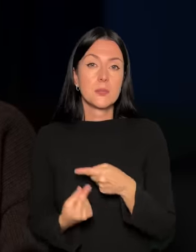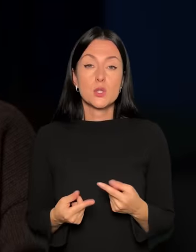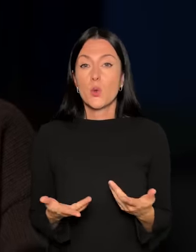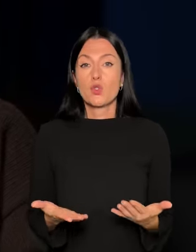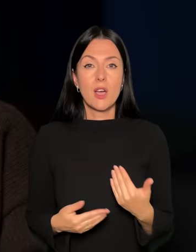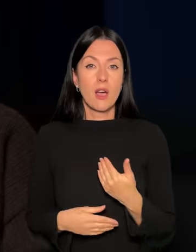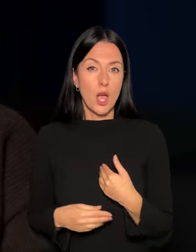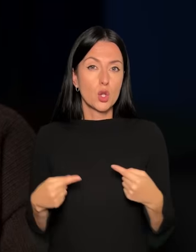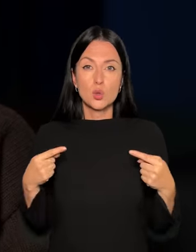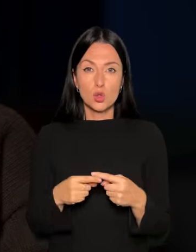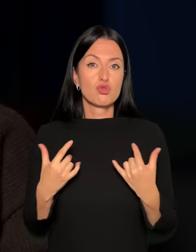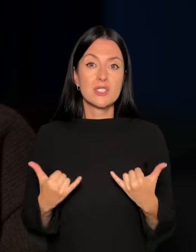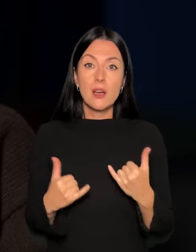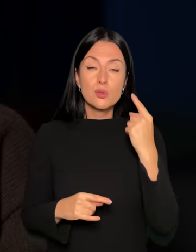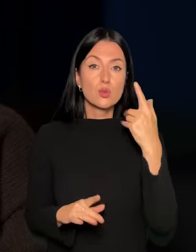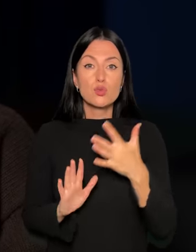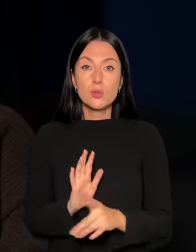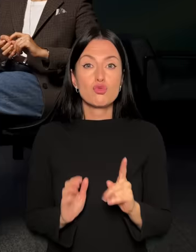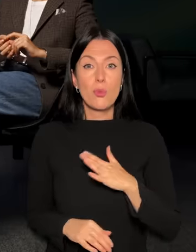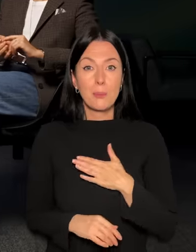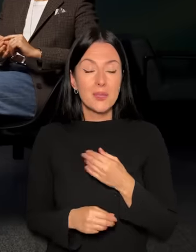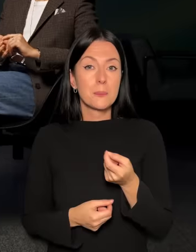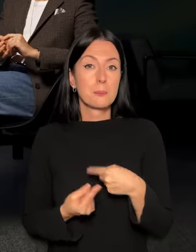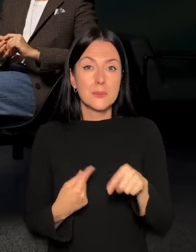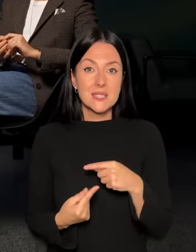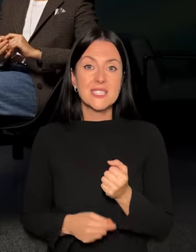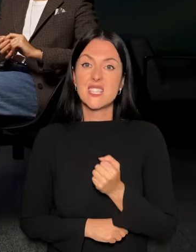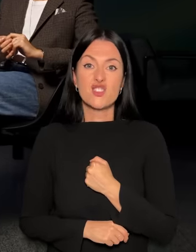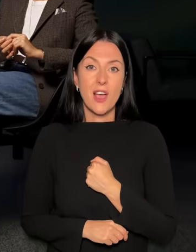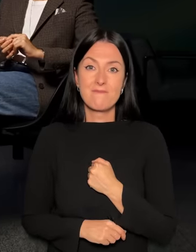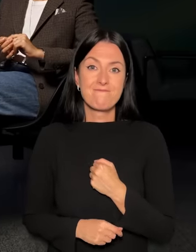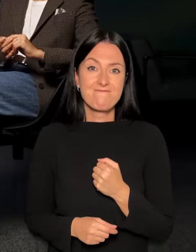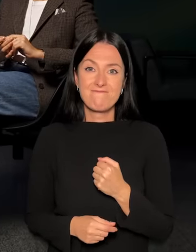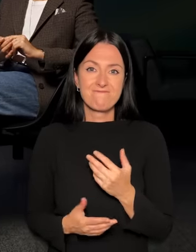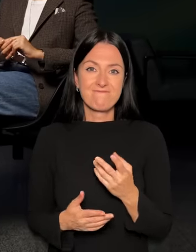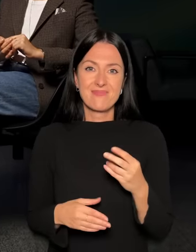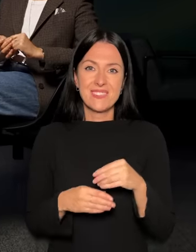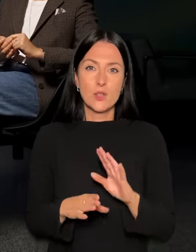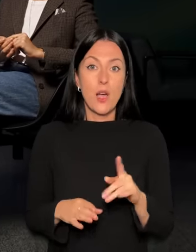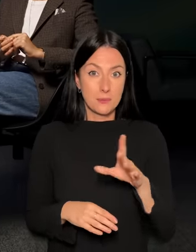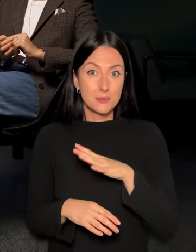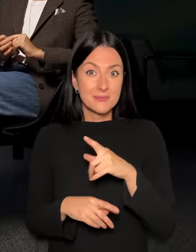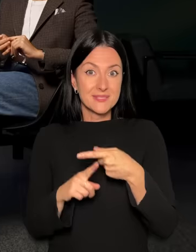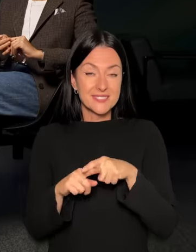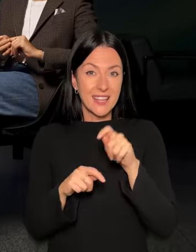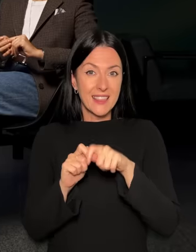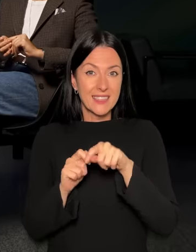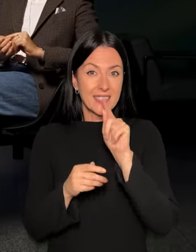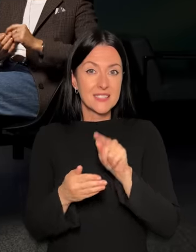Although now I'm sure that my business, unfortunately, isn't inclusive. Have you taken this test? No.